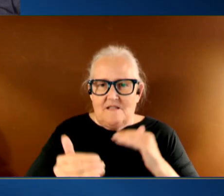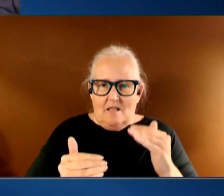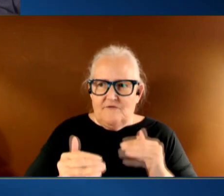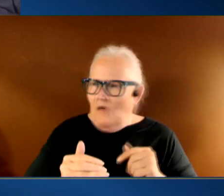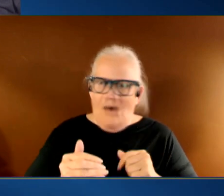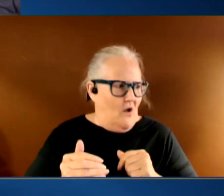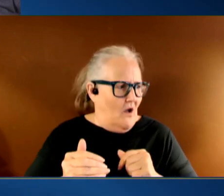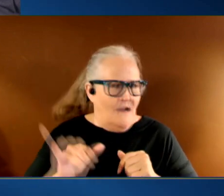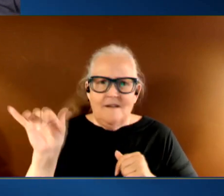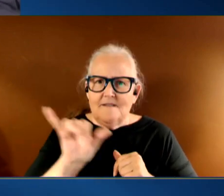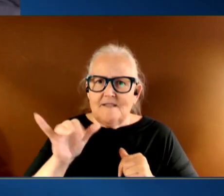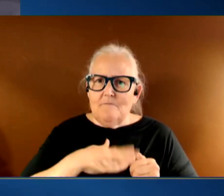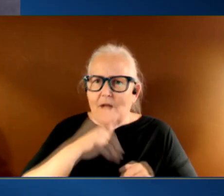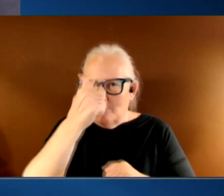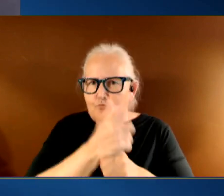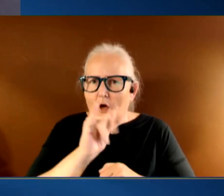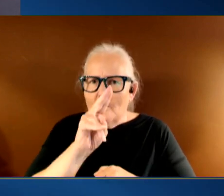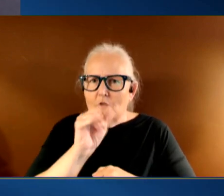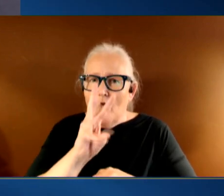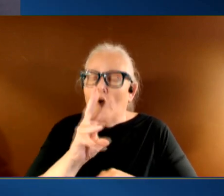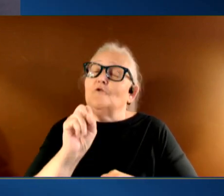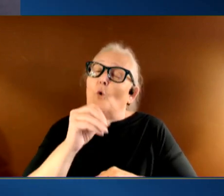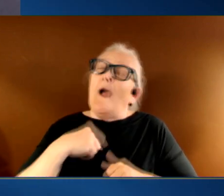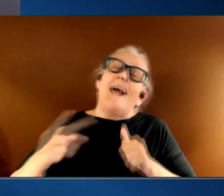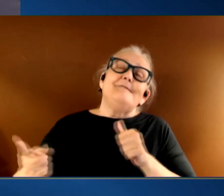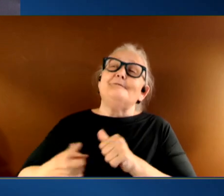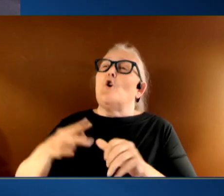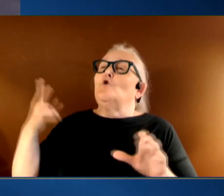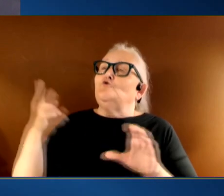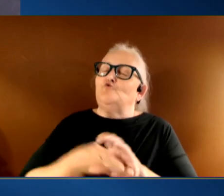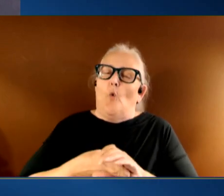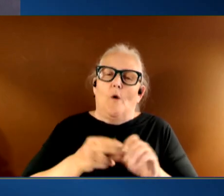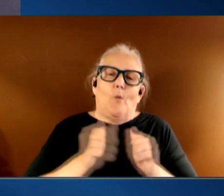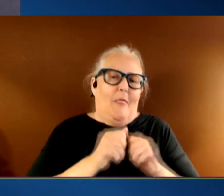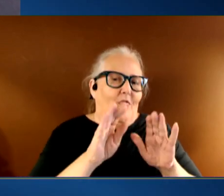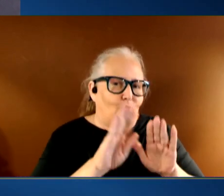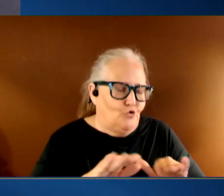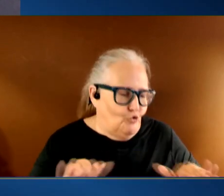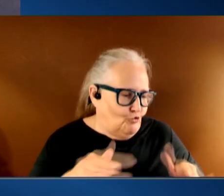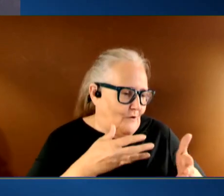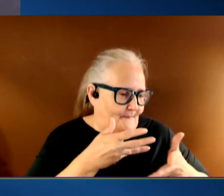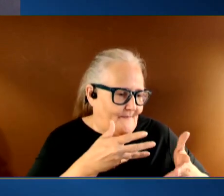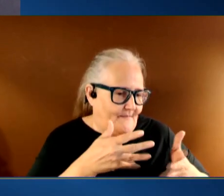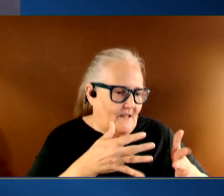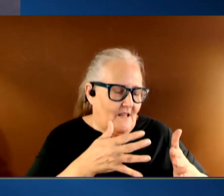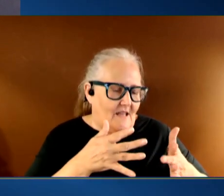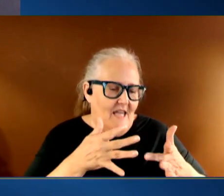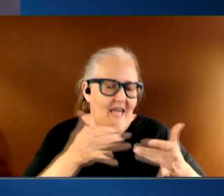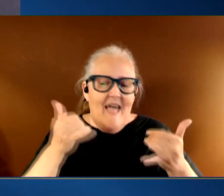I started with the little ones. And I've ended up in this area of helping and working with adults